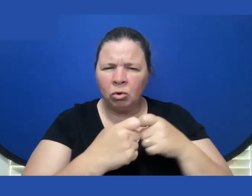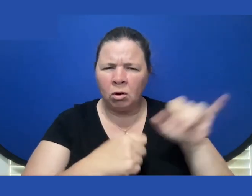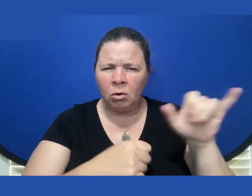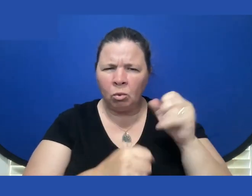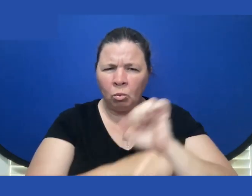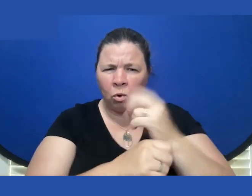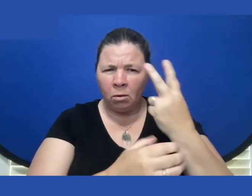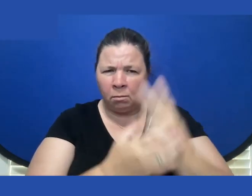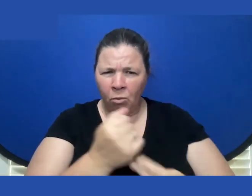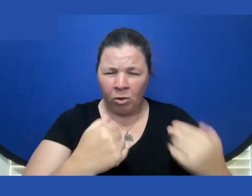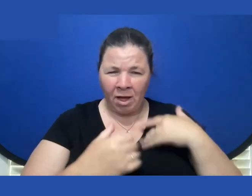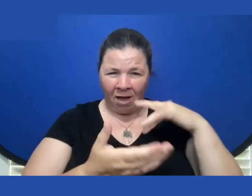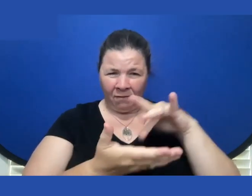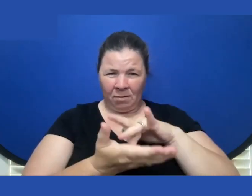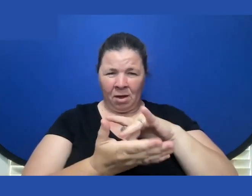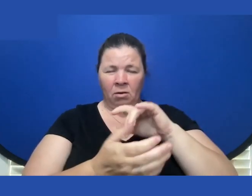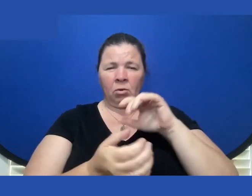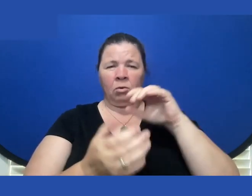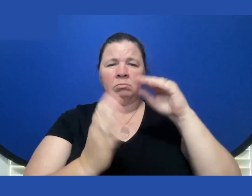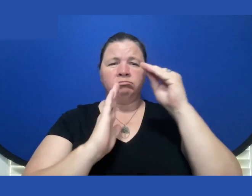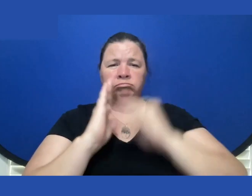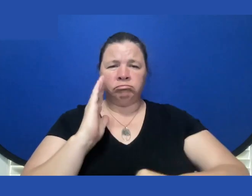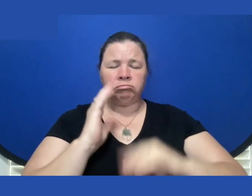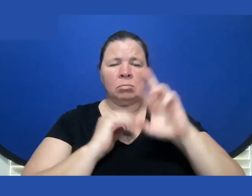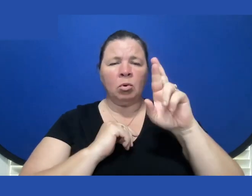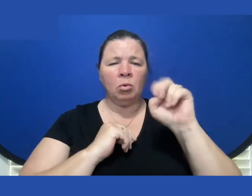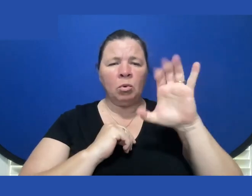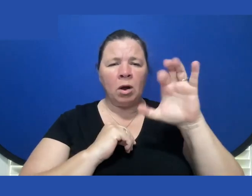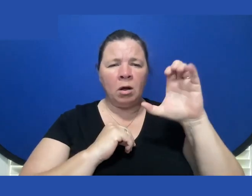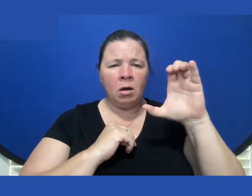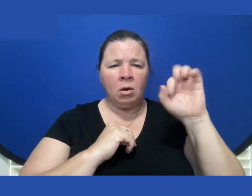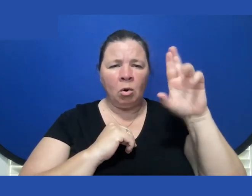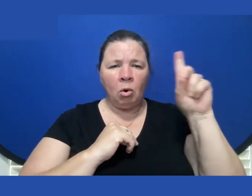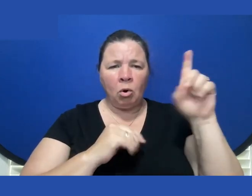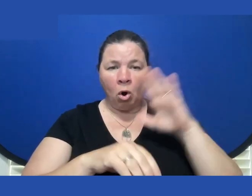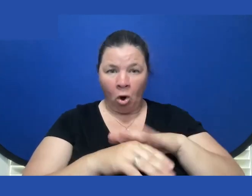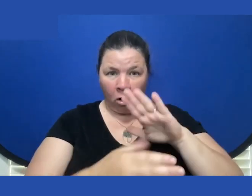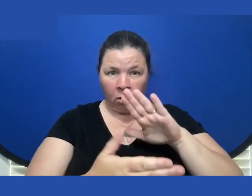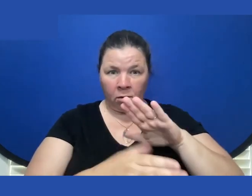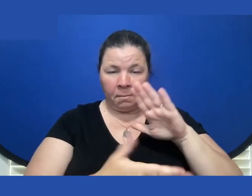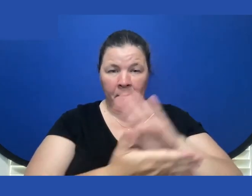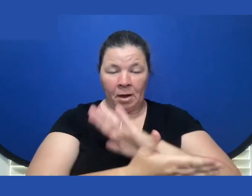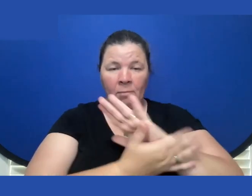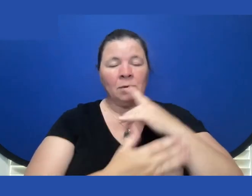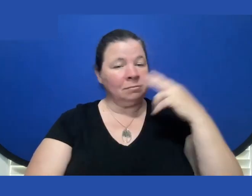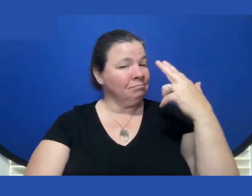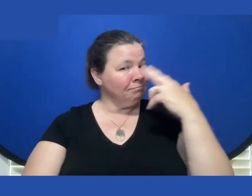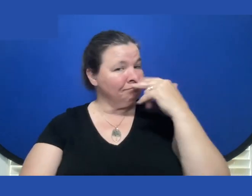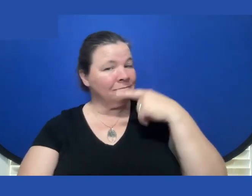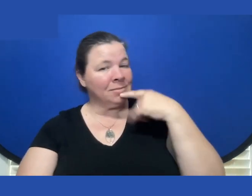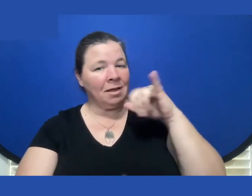Are there even medical records on paper much anymore? Funny enough you say that, there is actually a lot of organizations